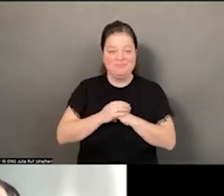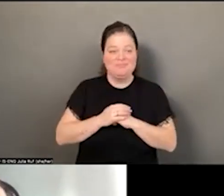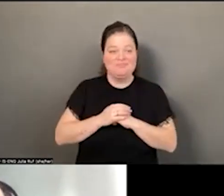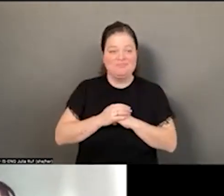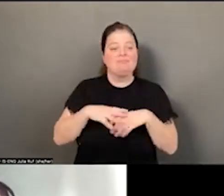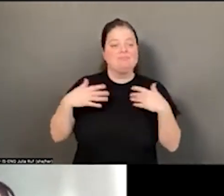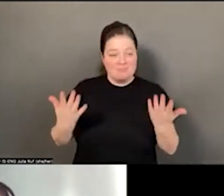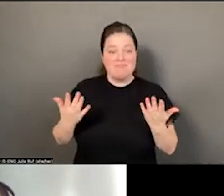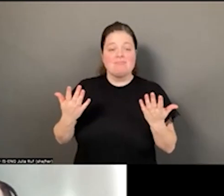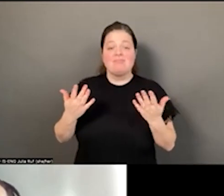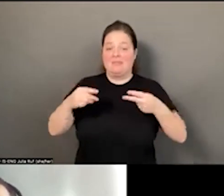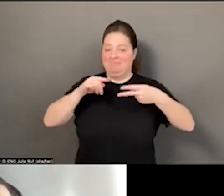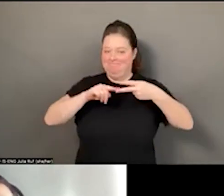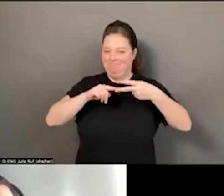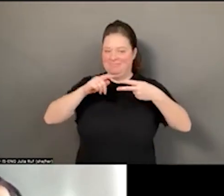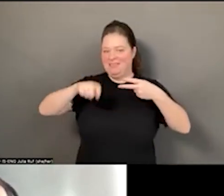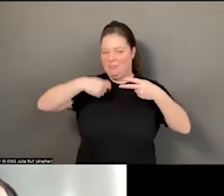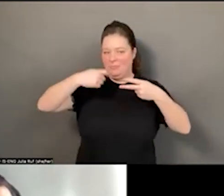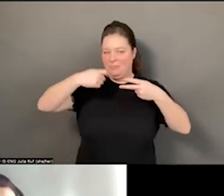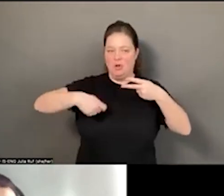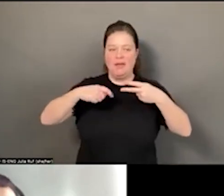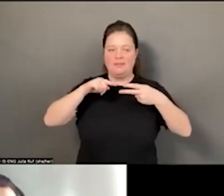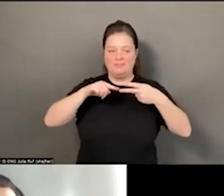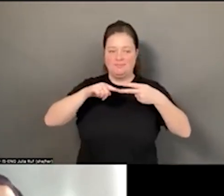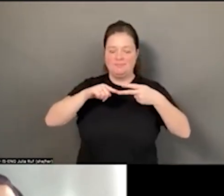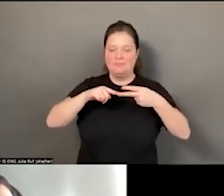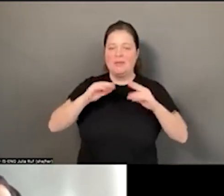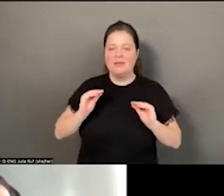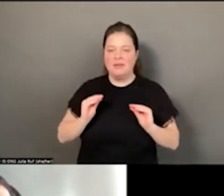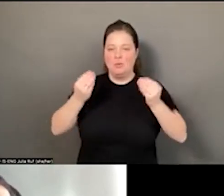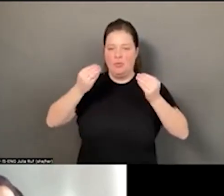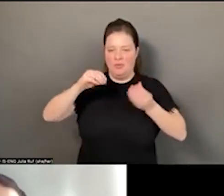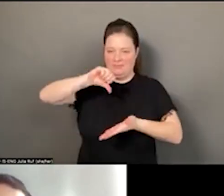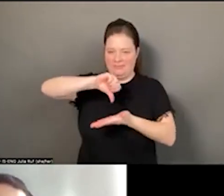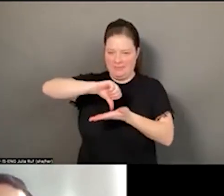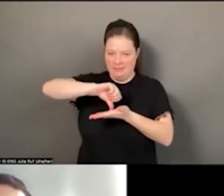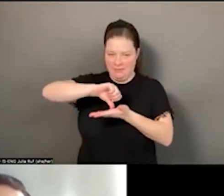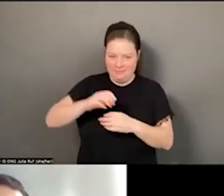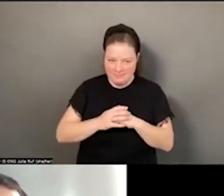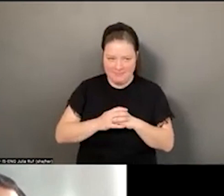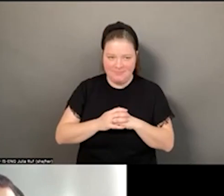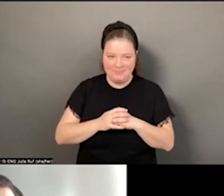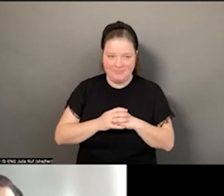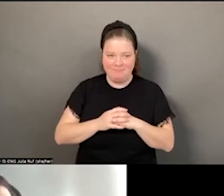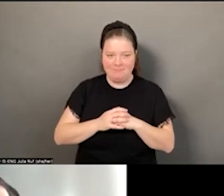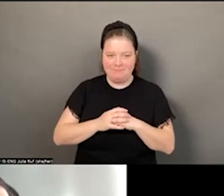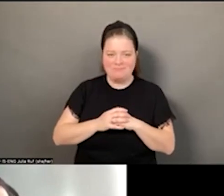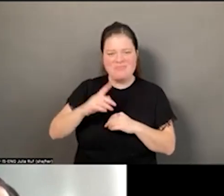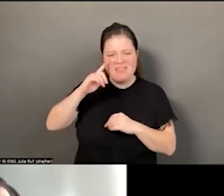This is a response to one of the demands of EDF. I think we discussed it in the previous EDF Funka update.